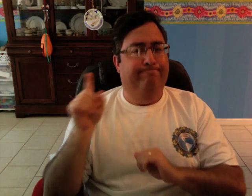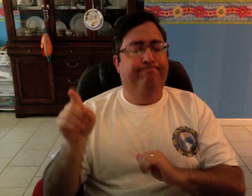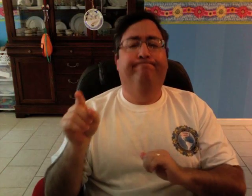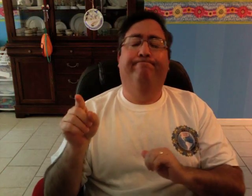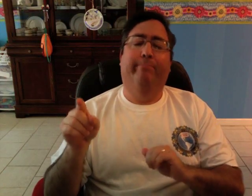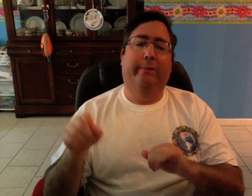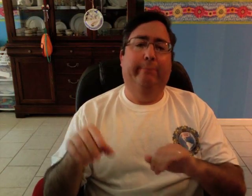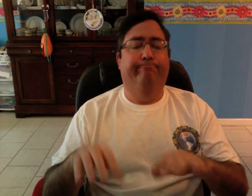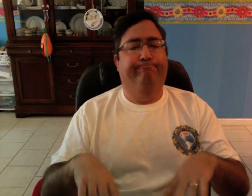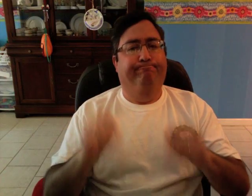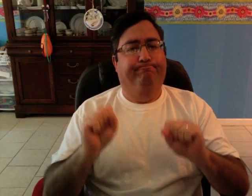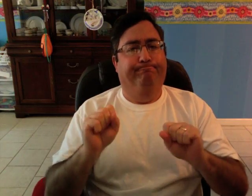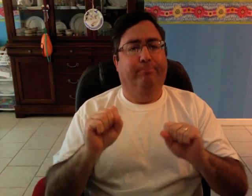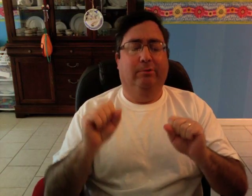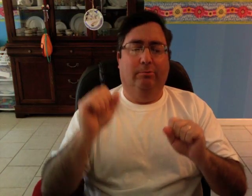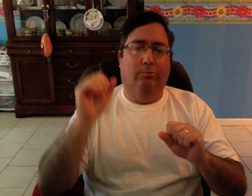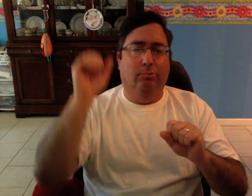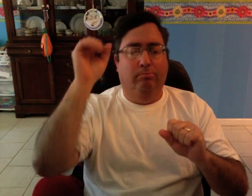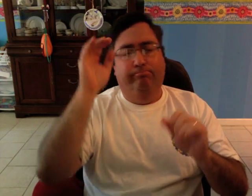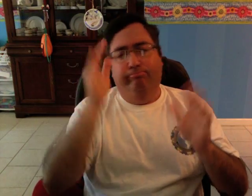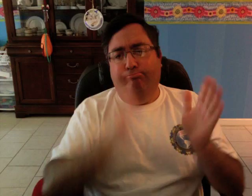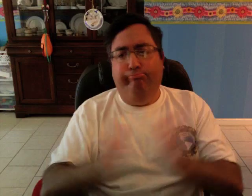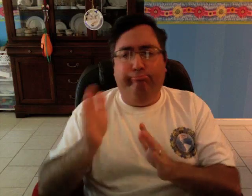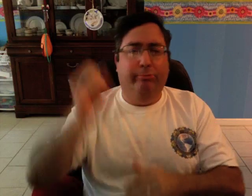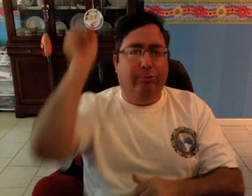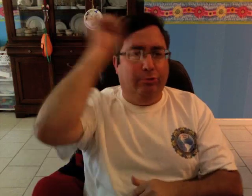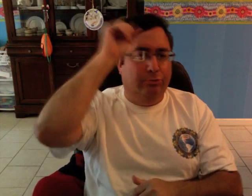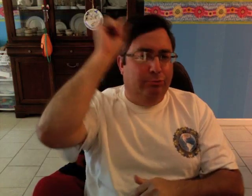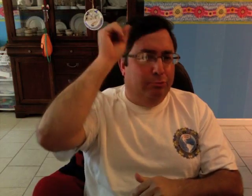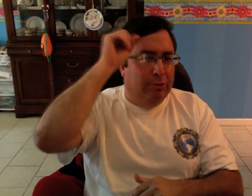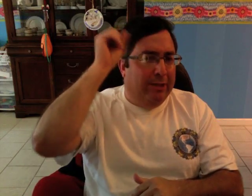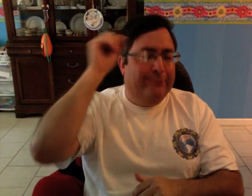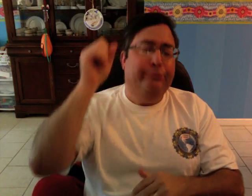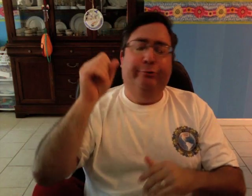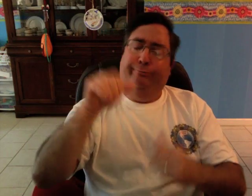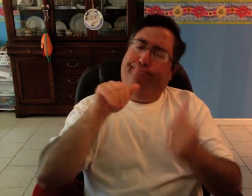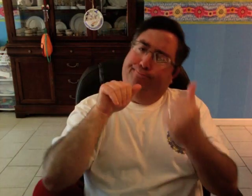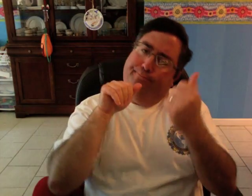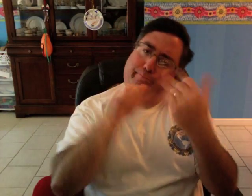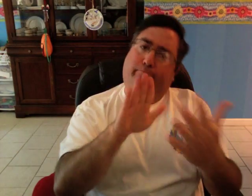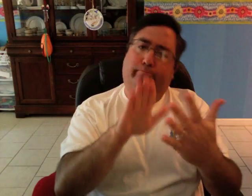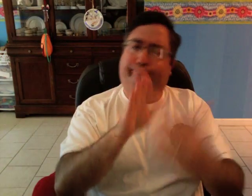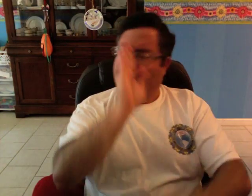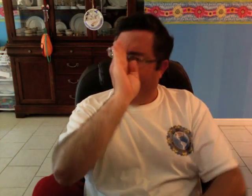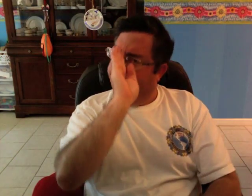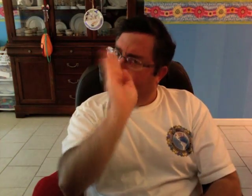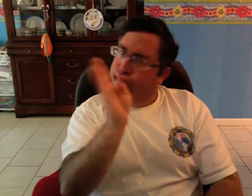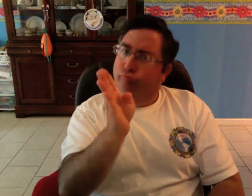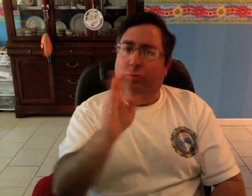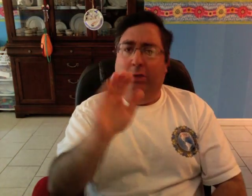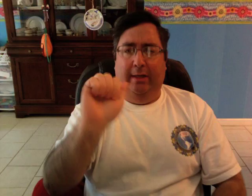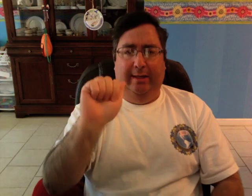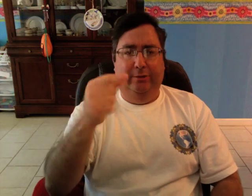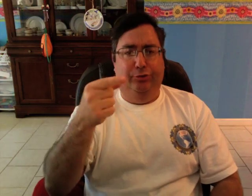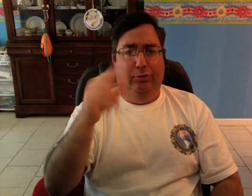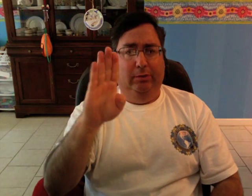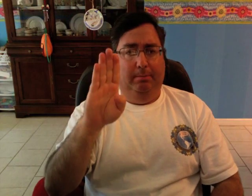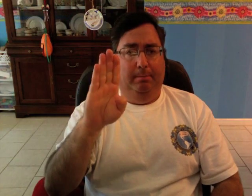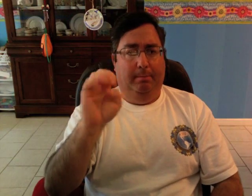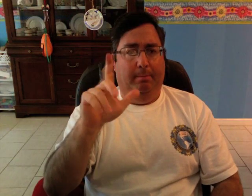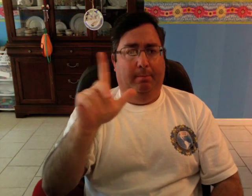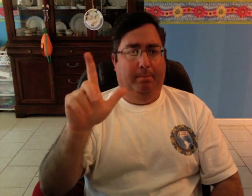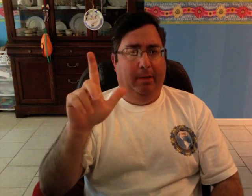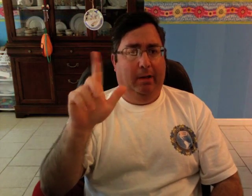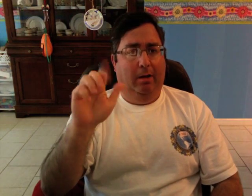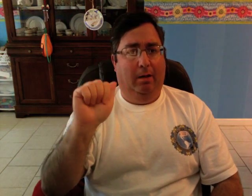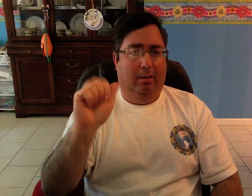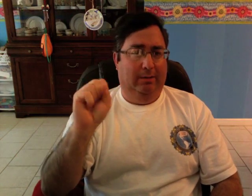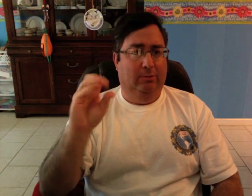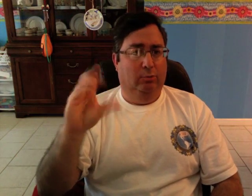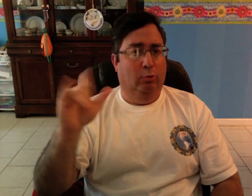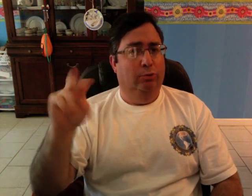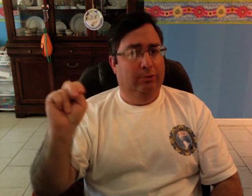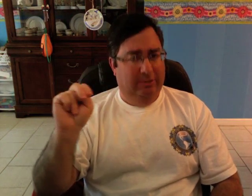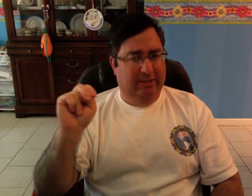had a strategy or plan of direct confrontation of the A. G. Bell Association's